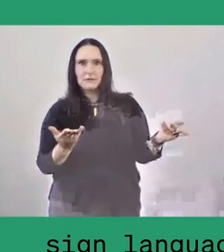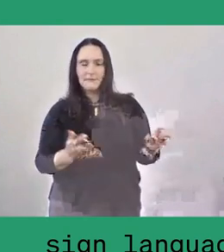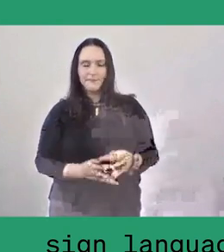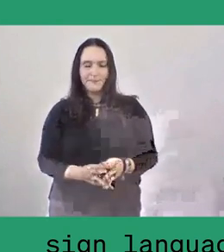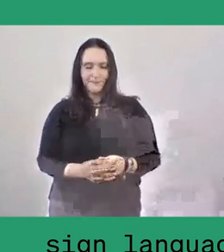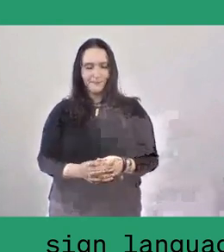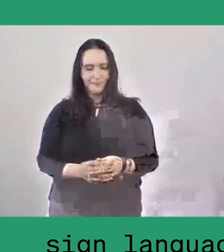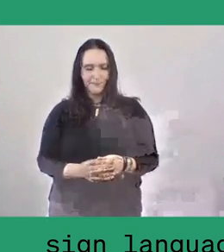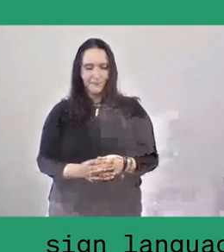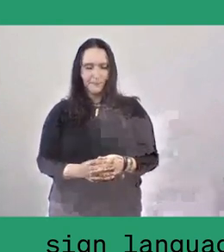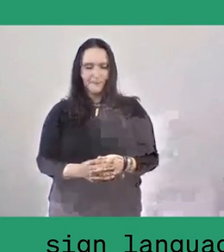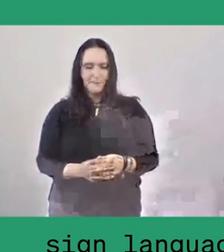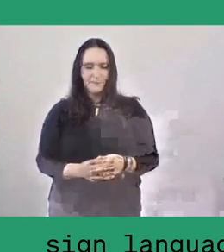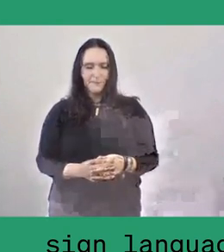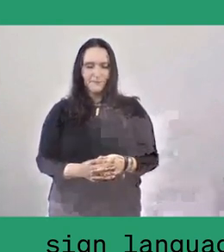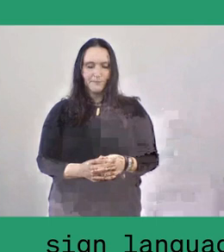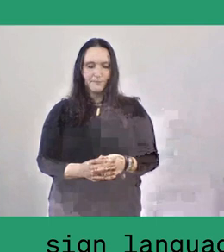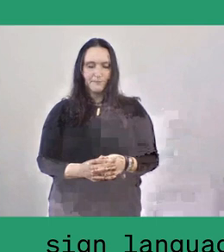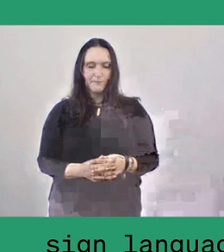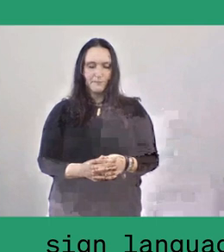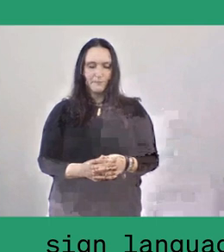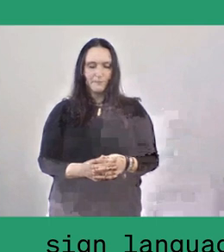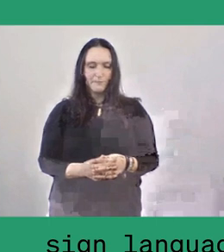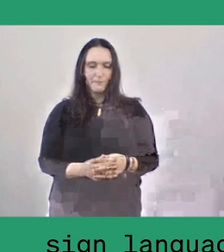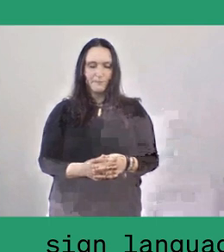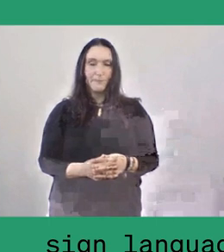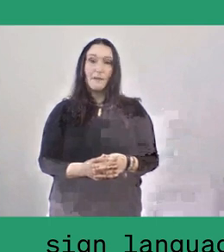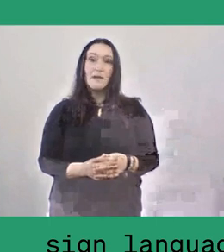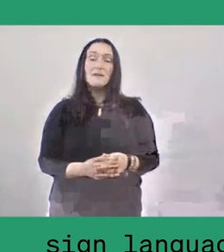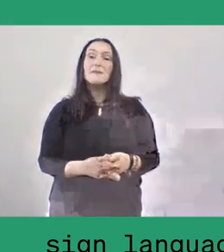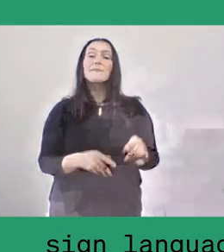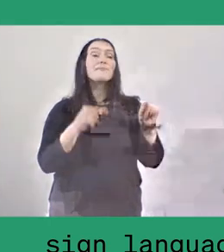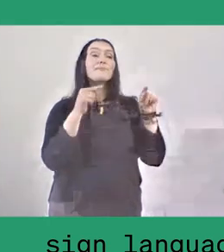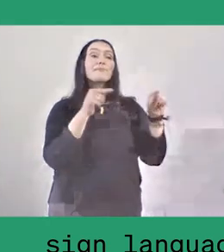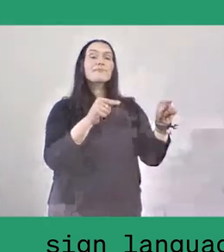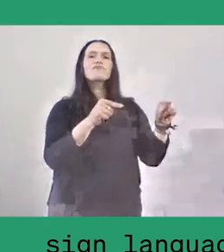In this kind of activity, they put up schedules, charts in the alley,